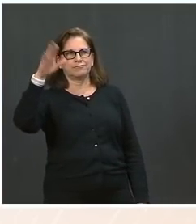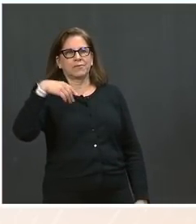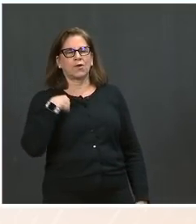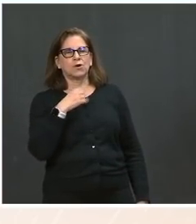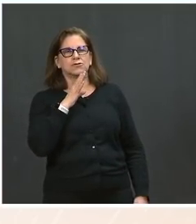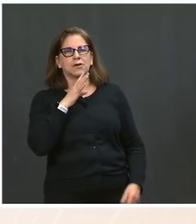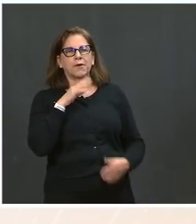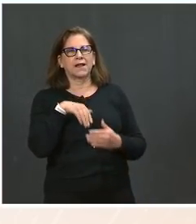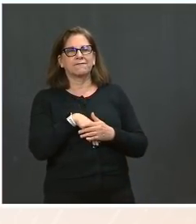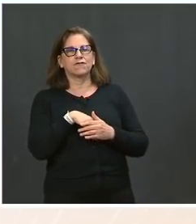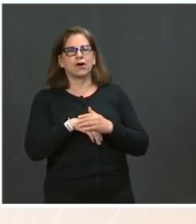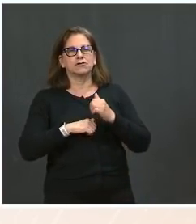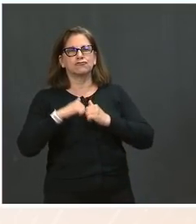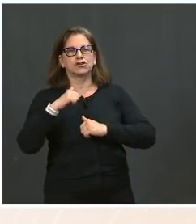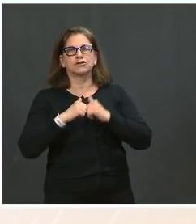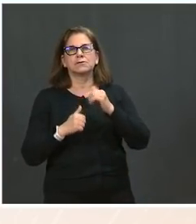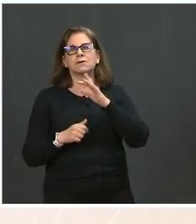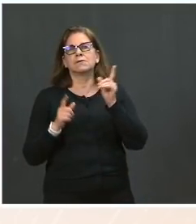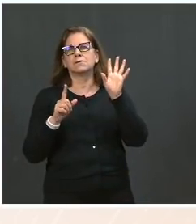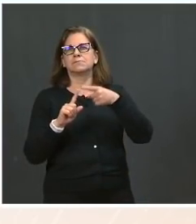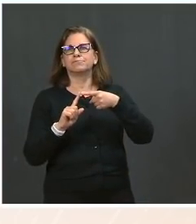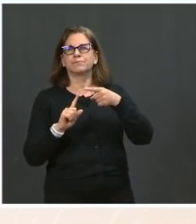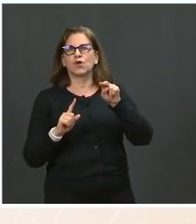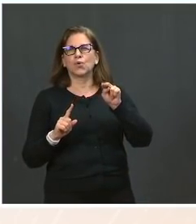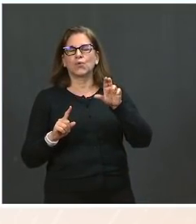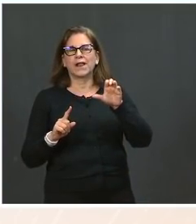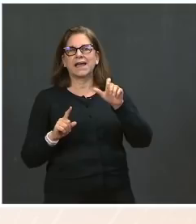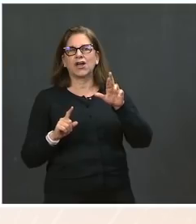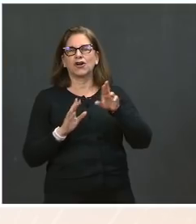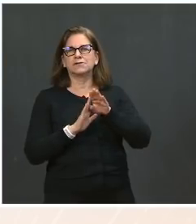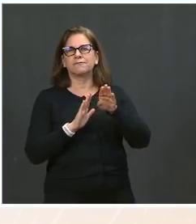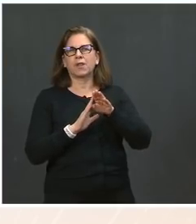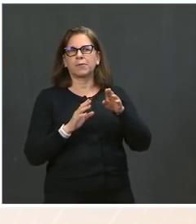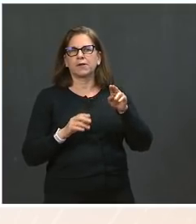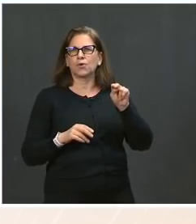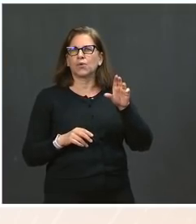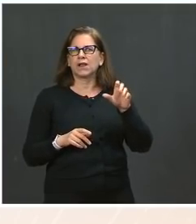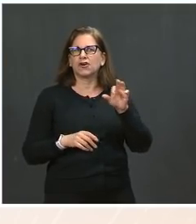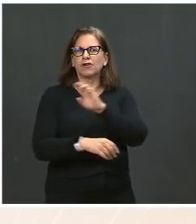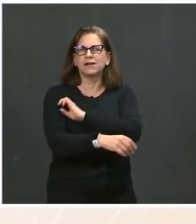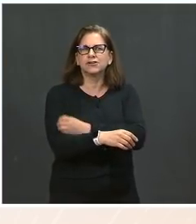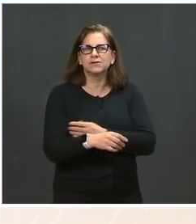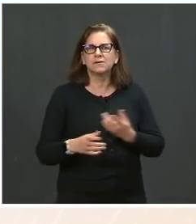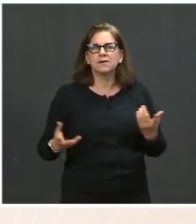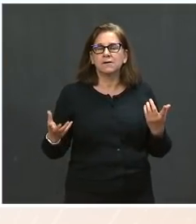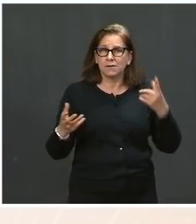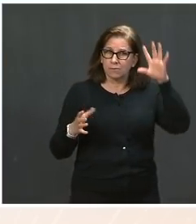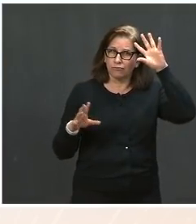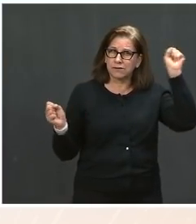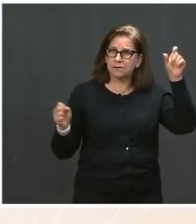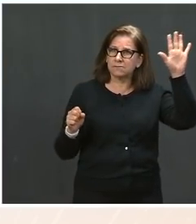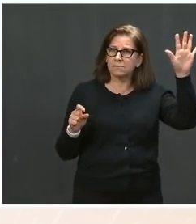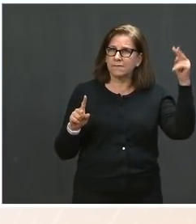One of the things I know you mentioned -- or you reiterated during your confirmation hearing is the President's opposition to funding for a nuclear fuel repository in Yucca Mountain.